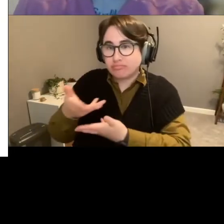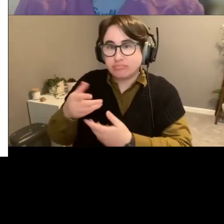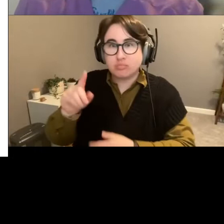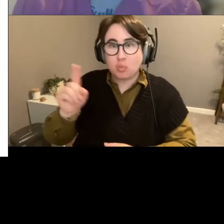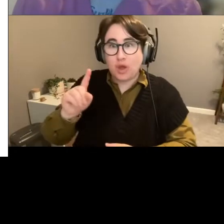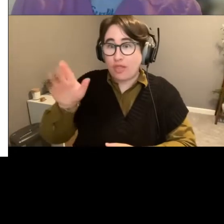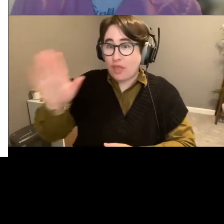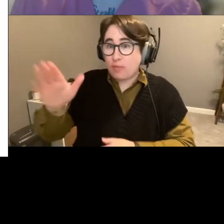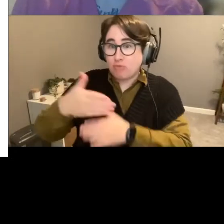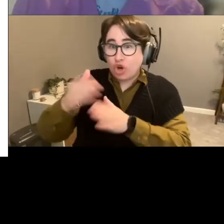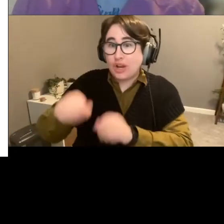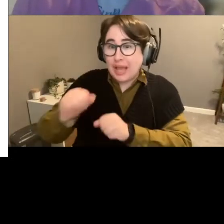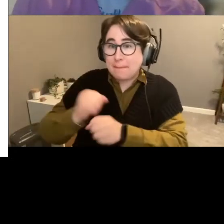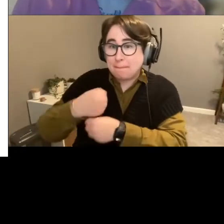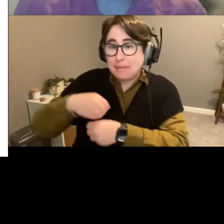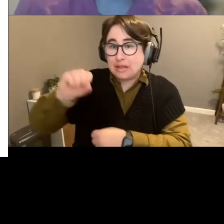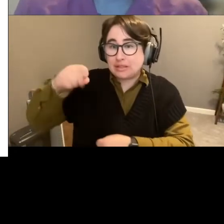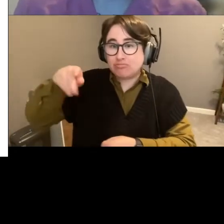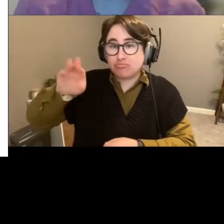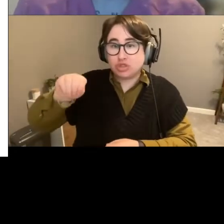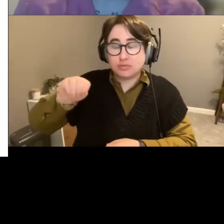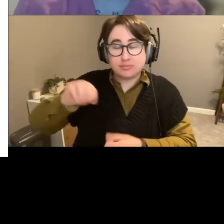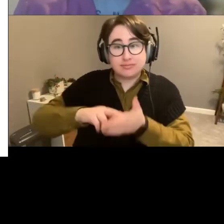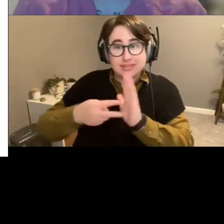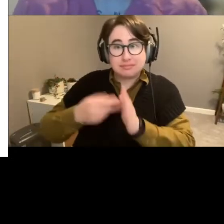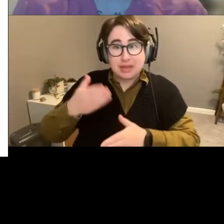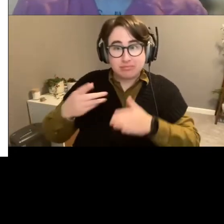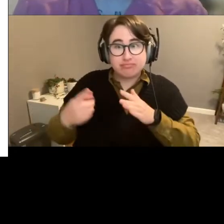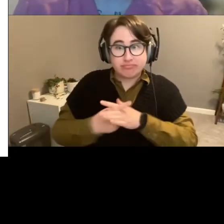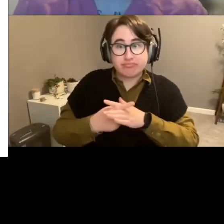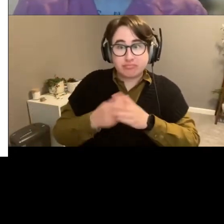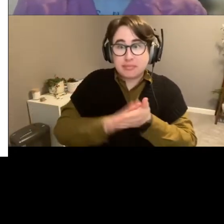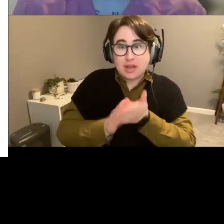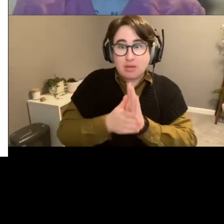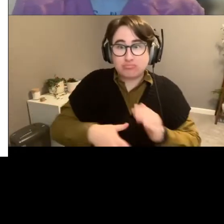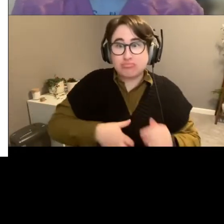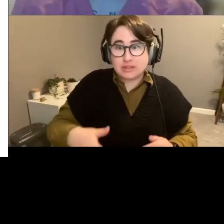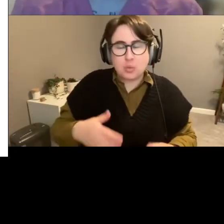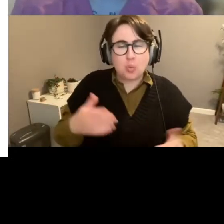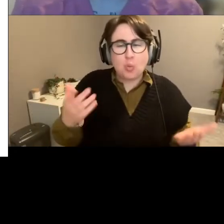so meaning pregnancy could have occurred? What type of sex do they have with their partners?